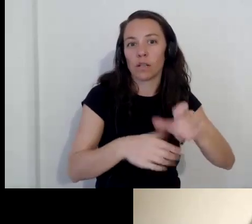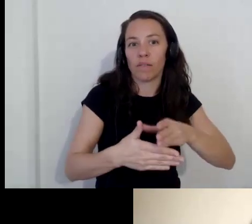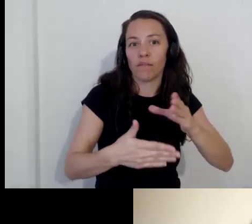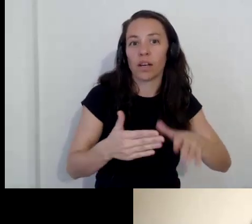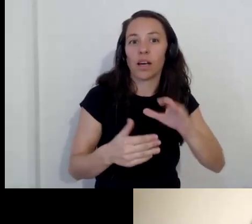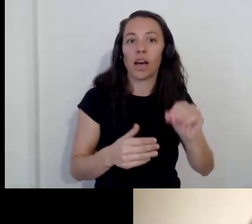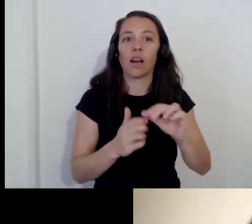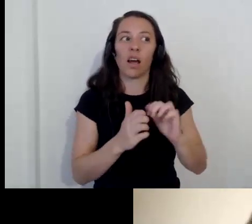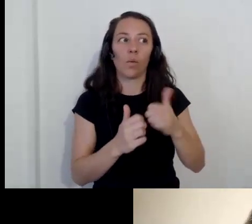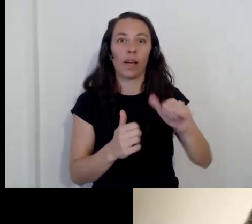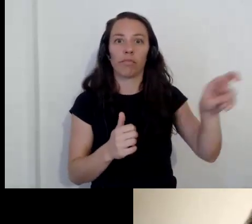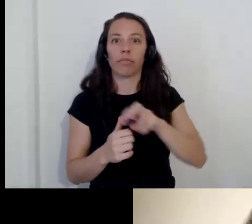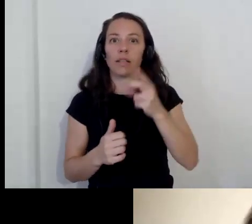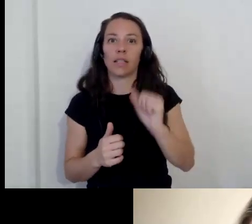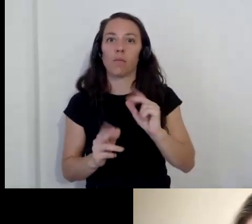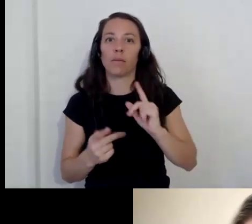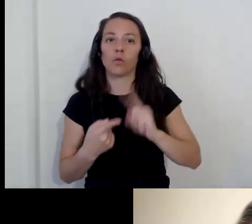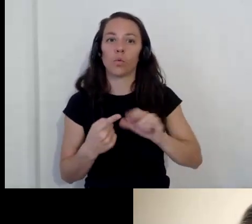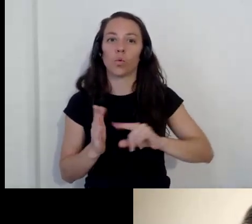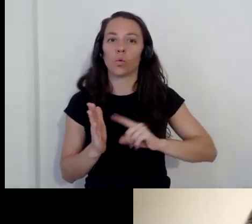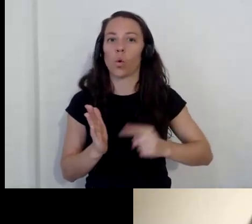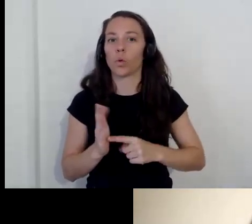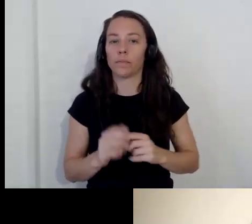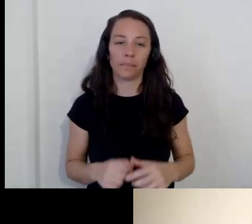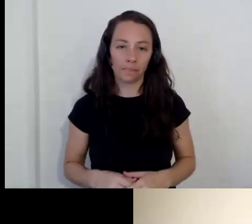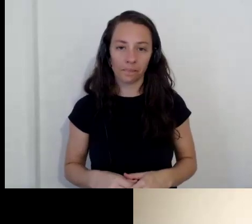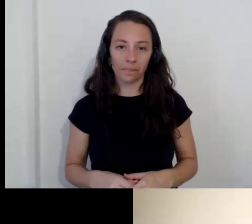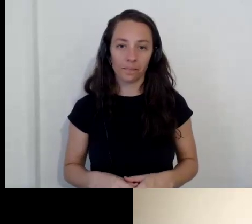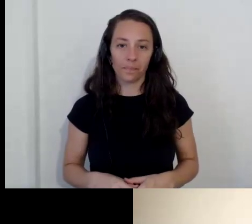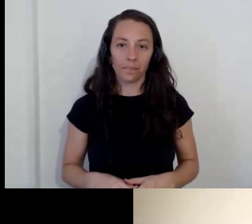a lot of those roles in that industry. >> NIKKI POWIS: That sounds amazing.